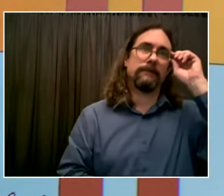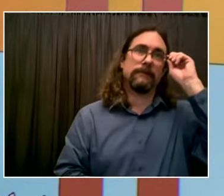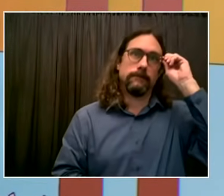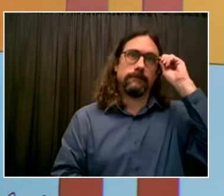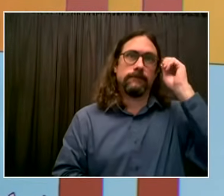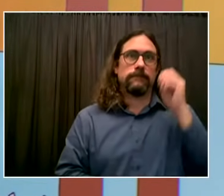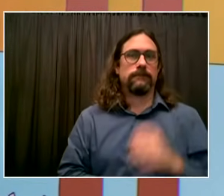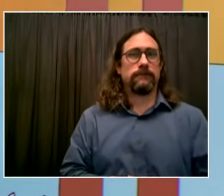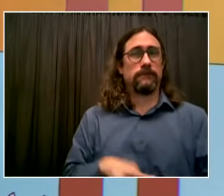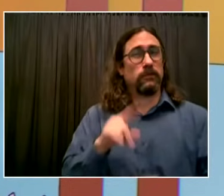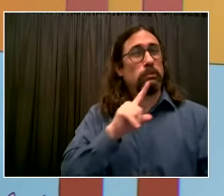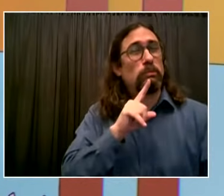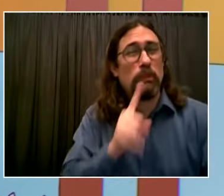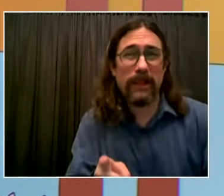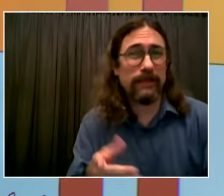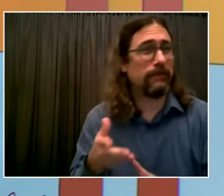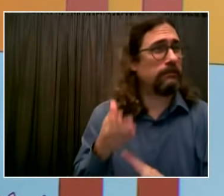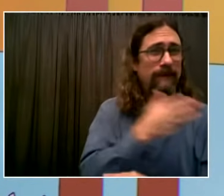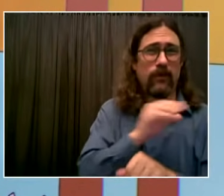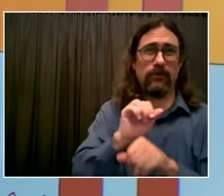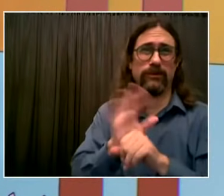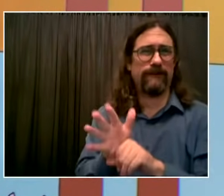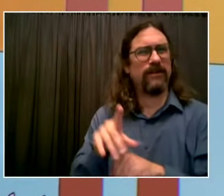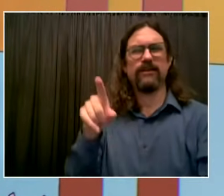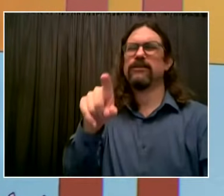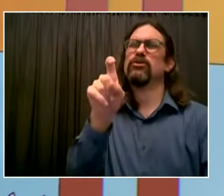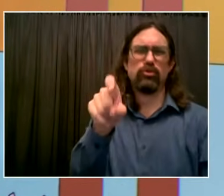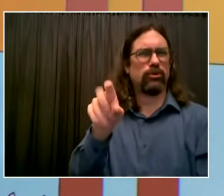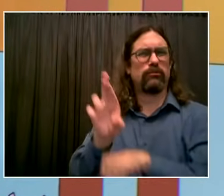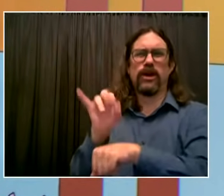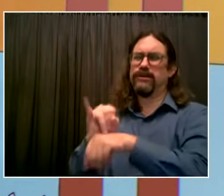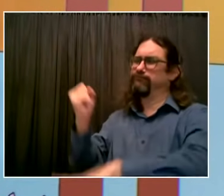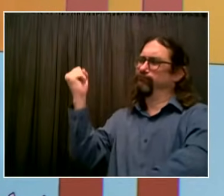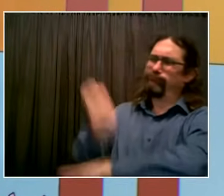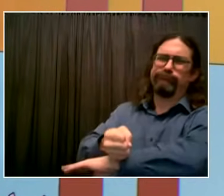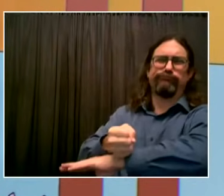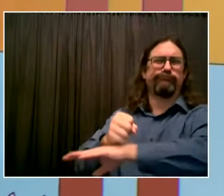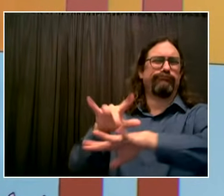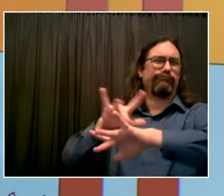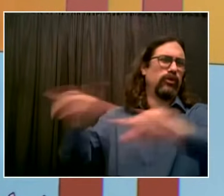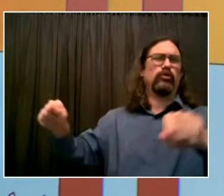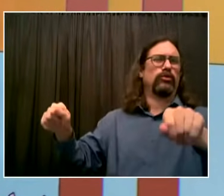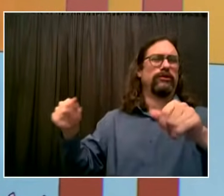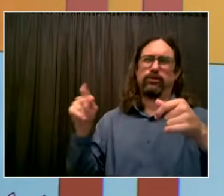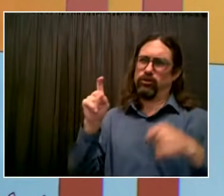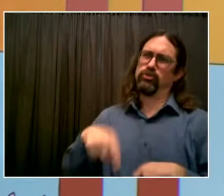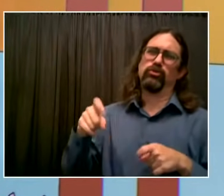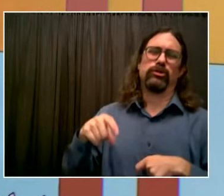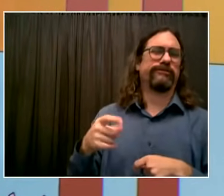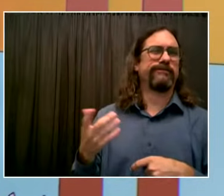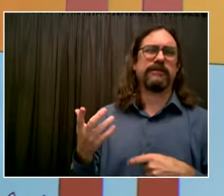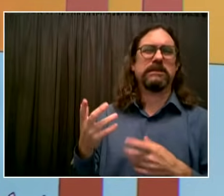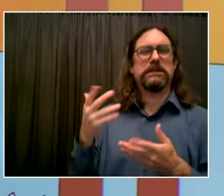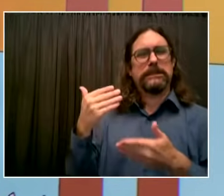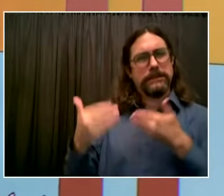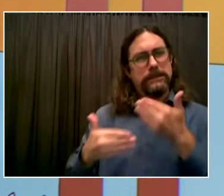CLOSED. I'M PROUD TO SAY WE ALL WORKED TOGETHER WITH THE CI TYCOCUNIL TO CLOSE RIKERS ONCE AND FOR ALL. IT WILL BE CLOSED.